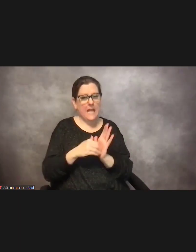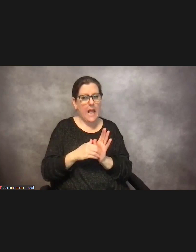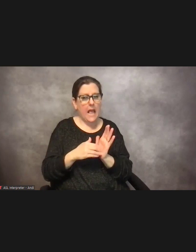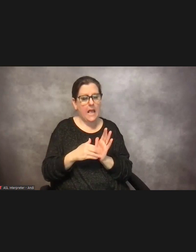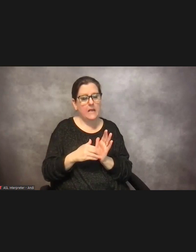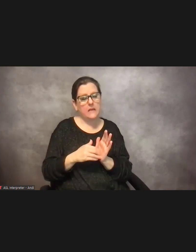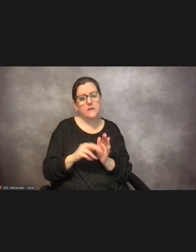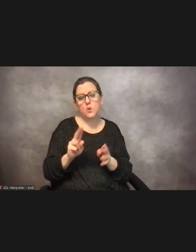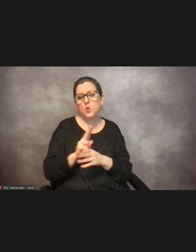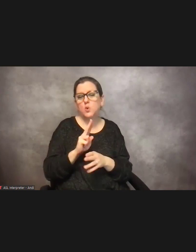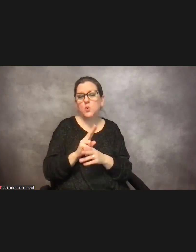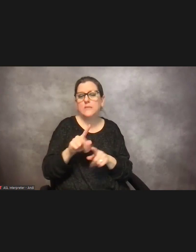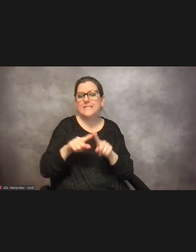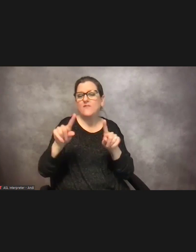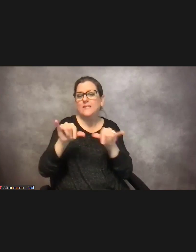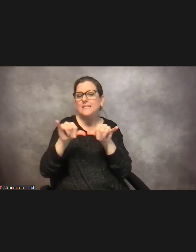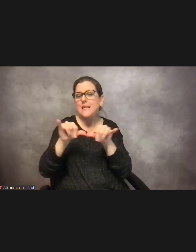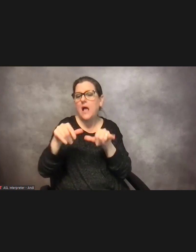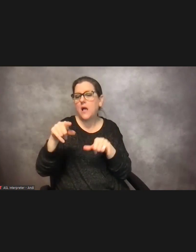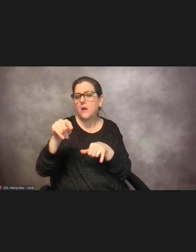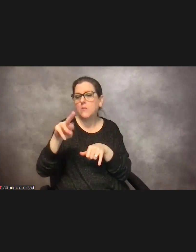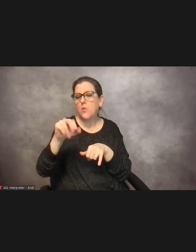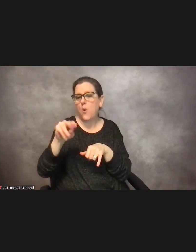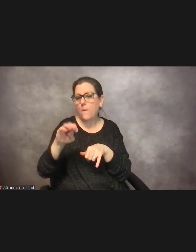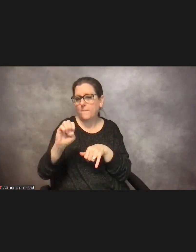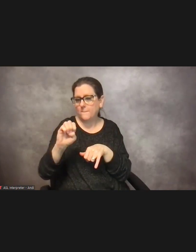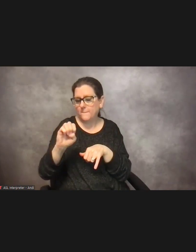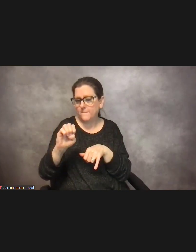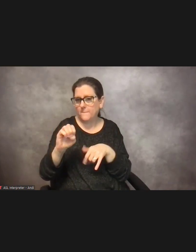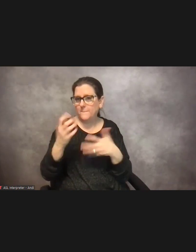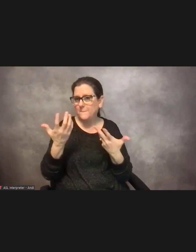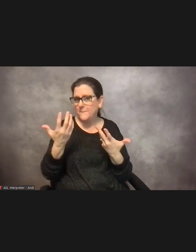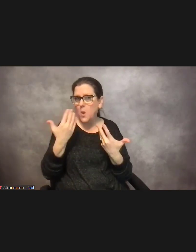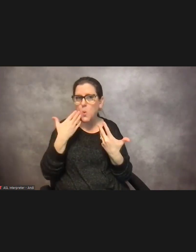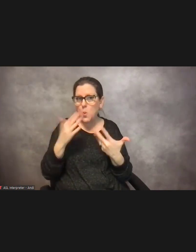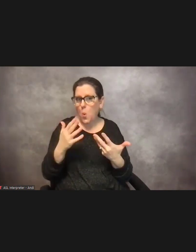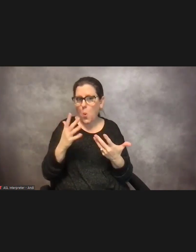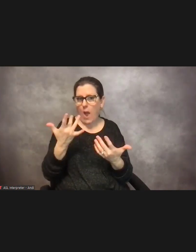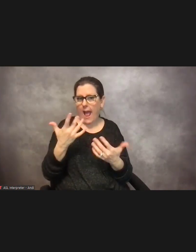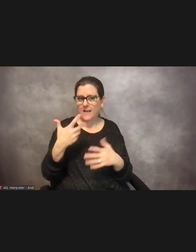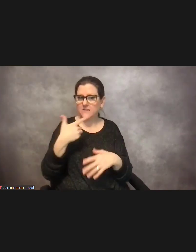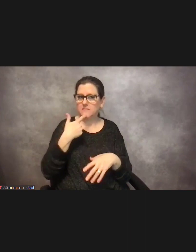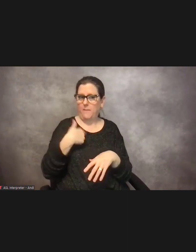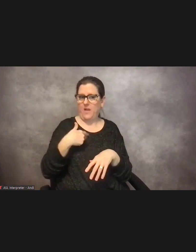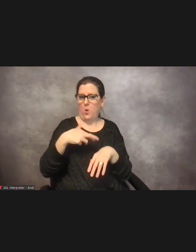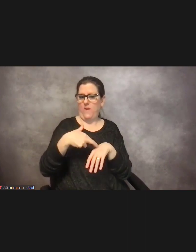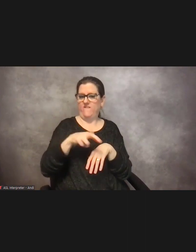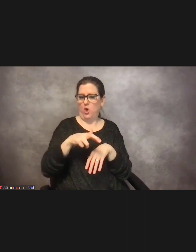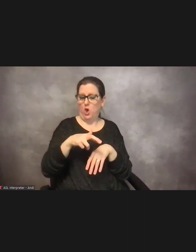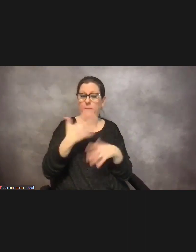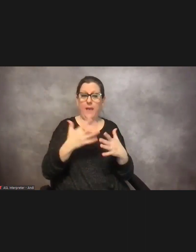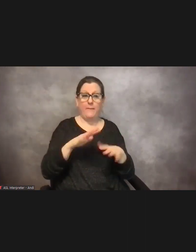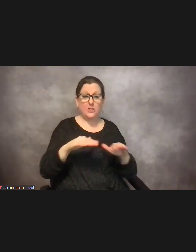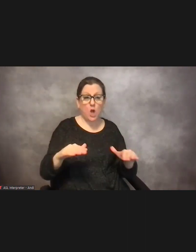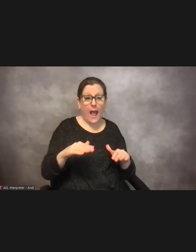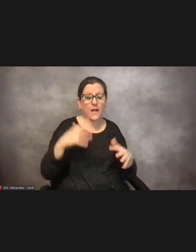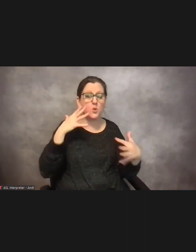try again and try a different size probe. A refer, we don't necessarily know why that is. Is it due to noise? Was the child chewing or sucking?